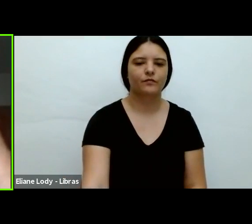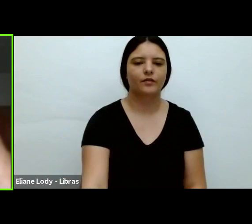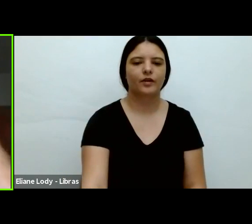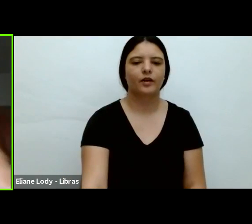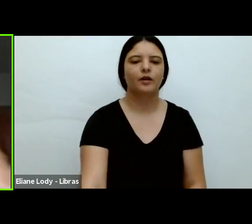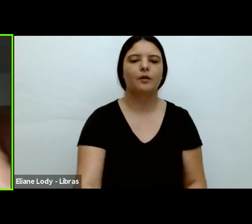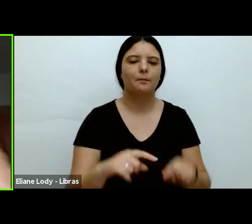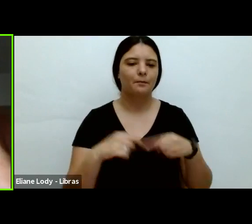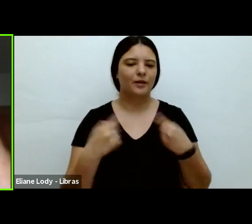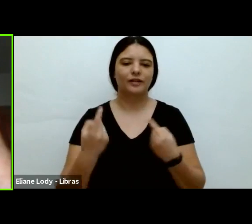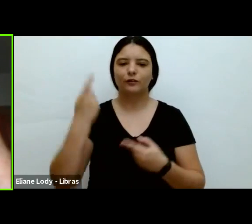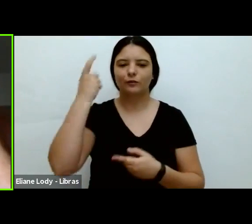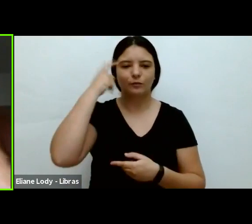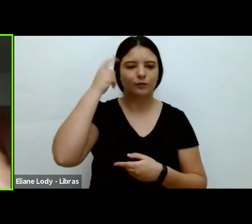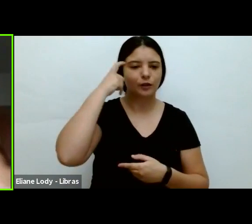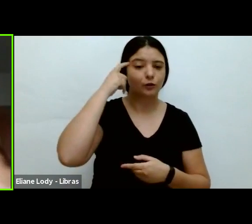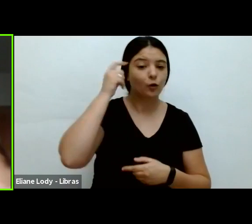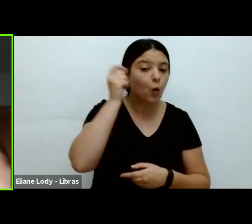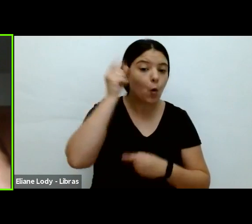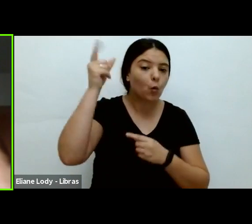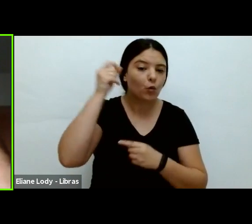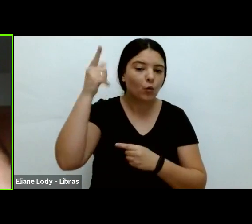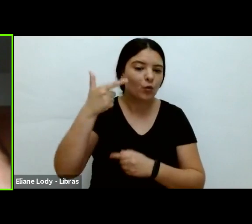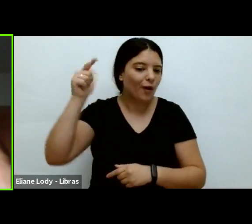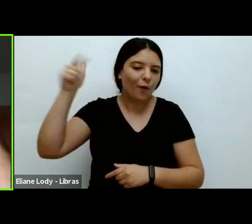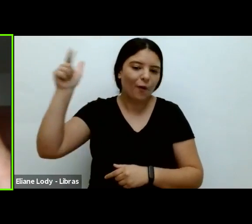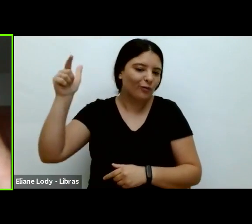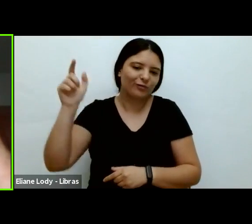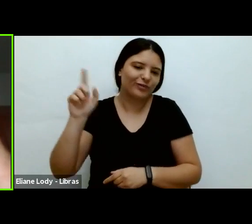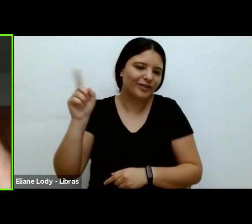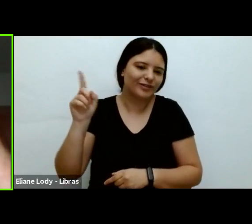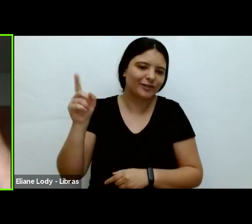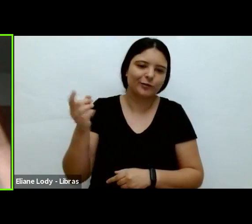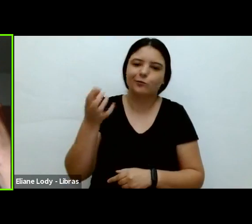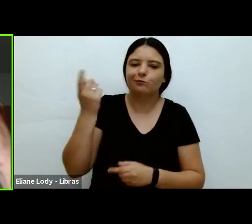or other cultures.